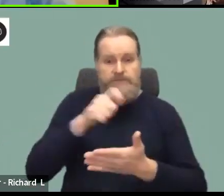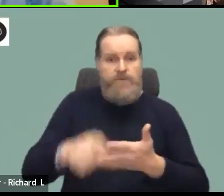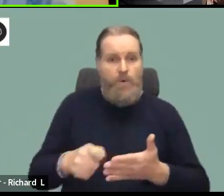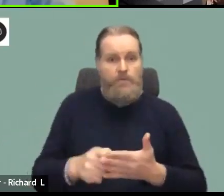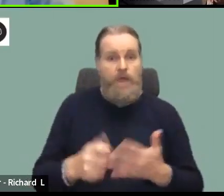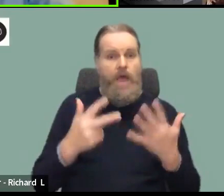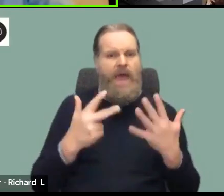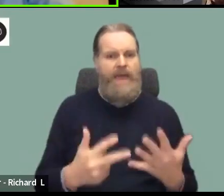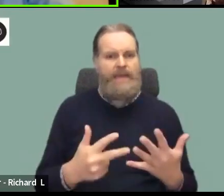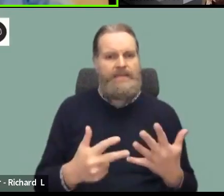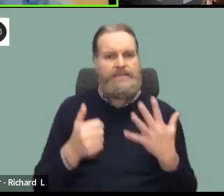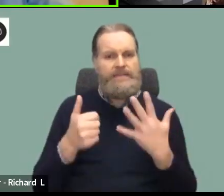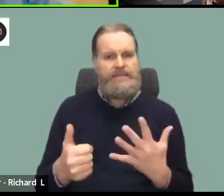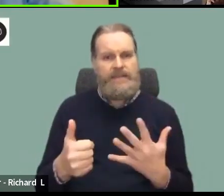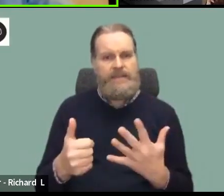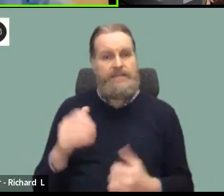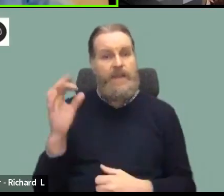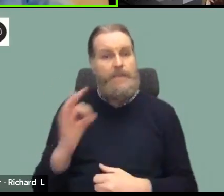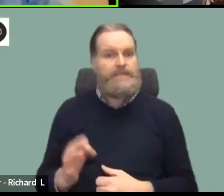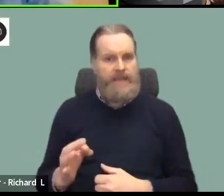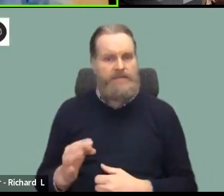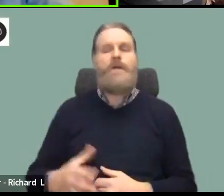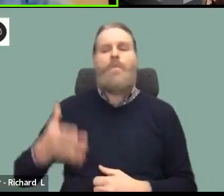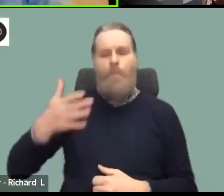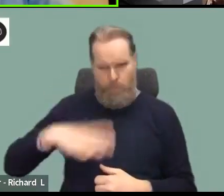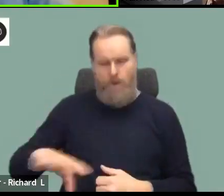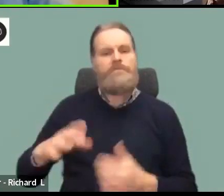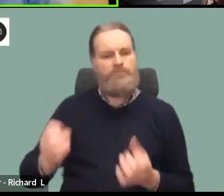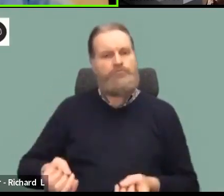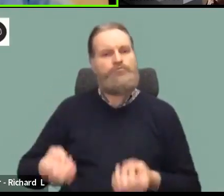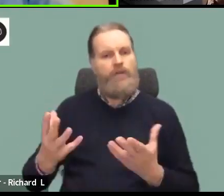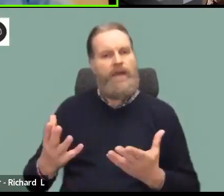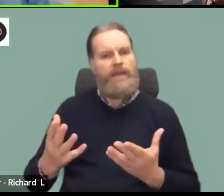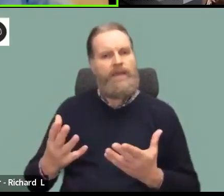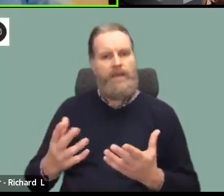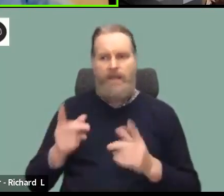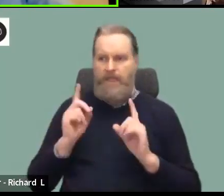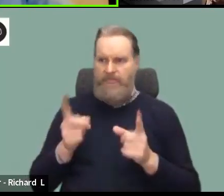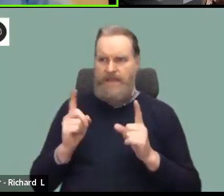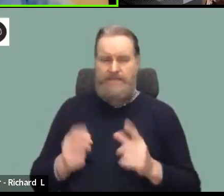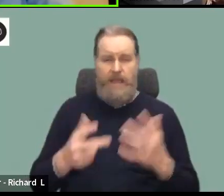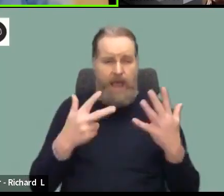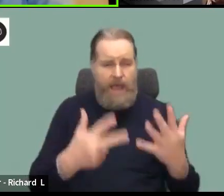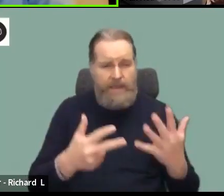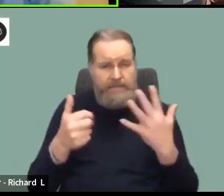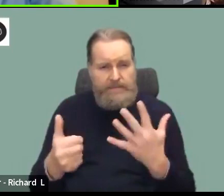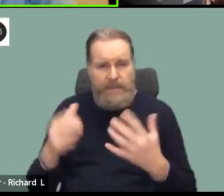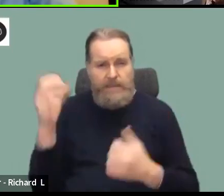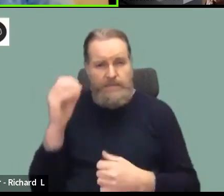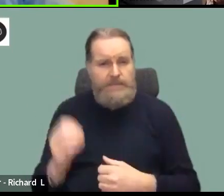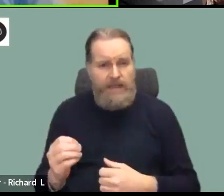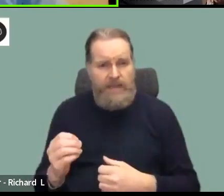action of 86%. that is That has never happened before in the history of pCs it's a phenomenal. results results. And it shows results. And it shows us that in